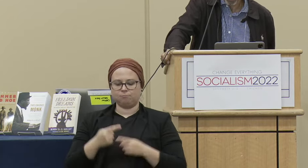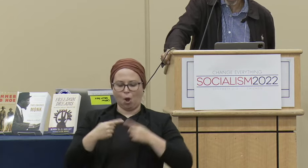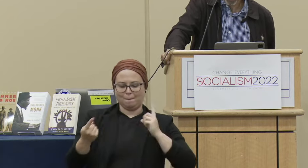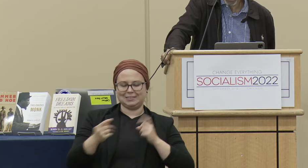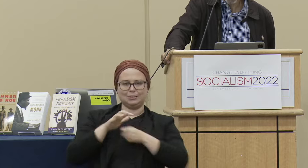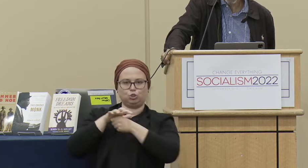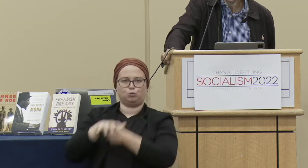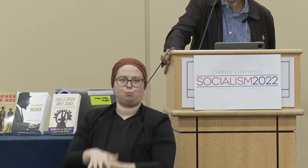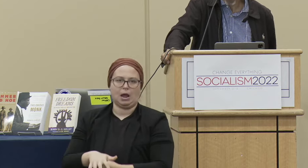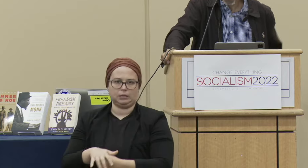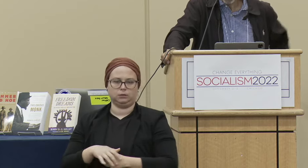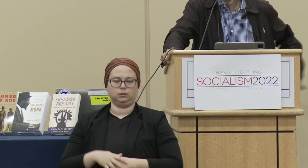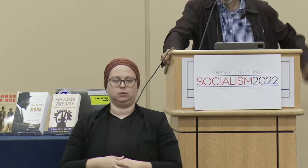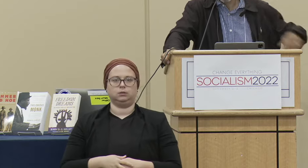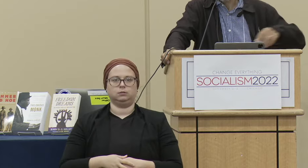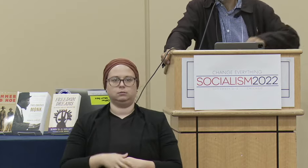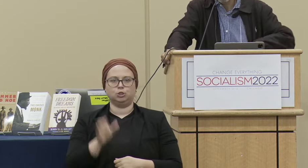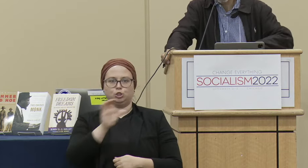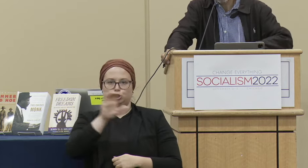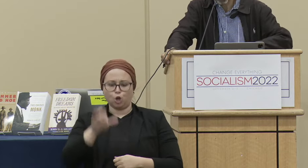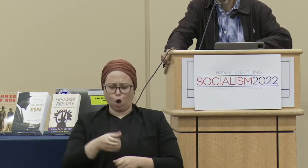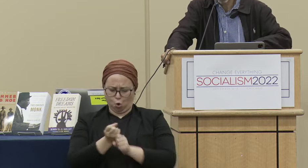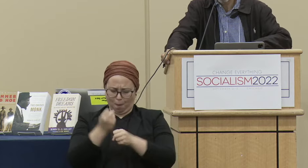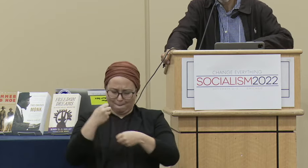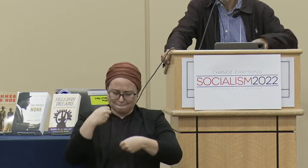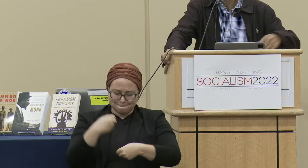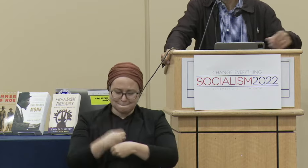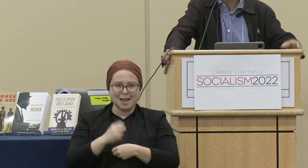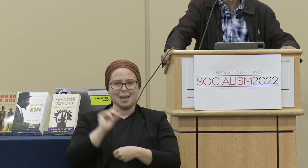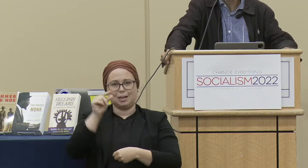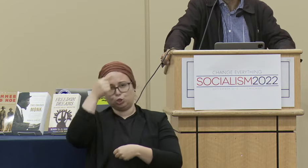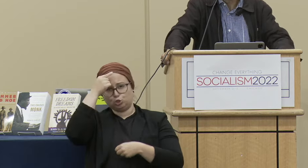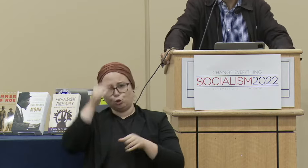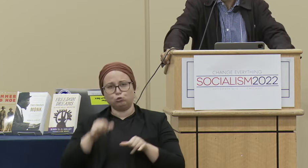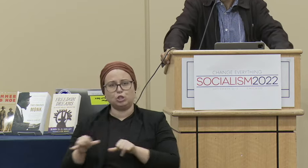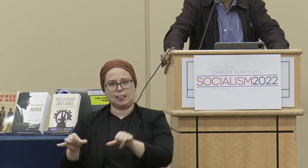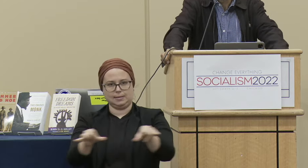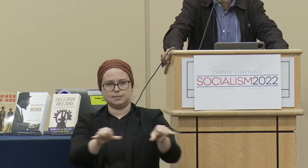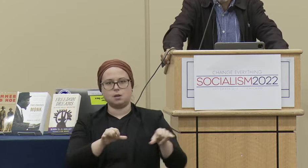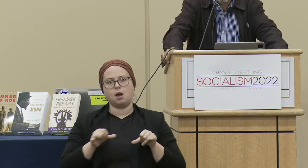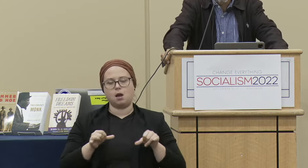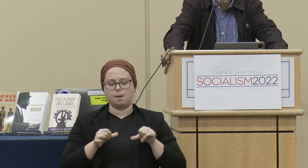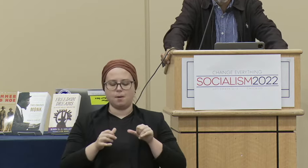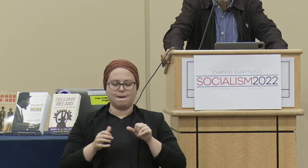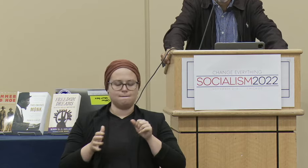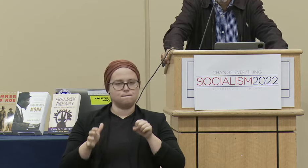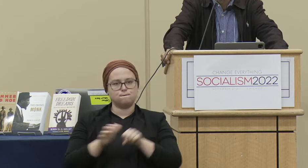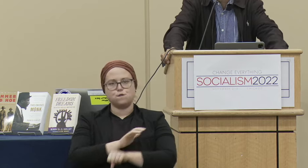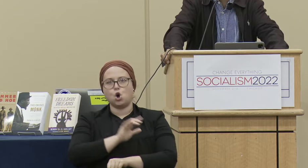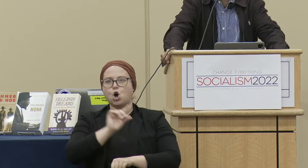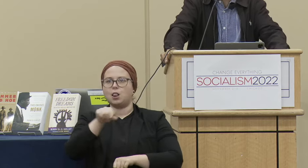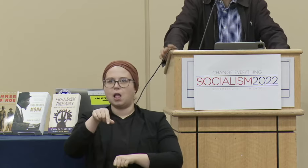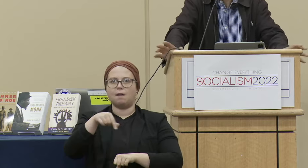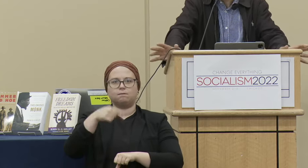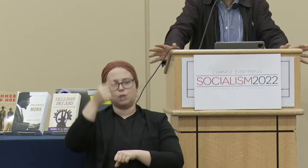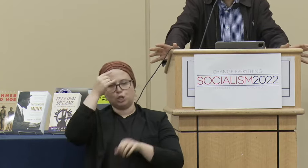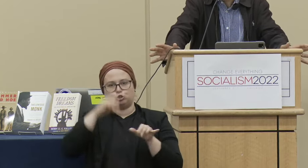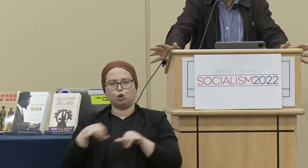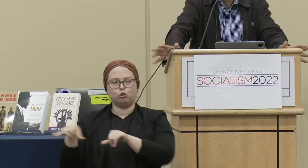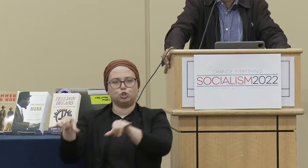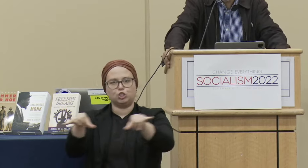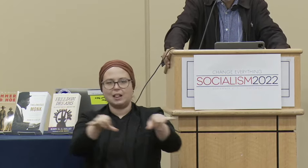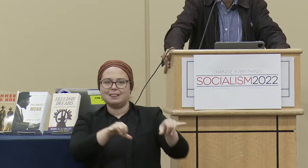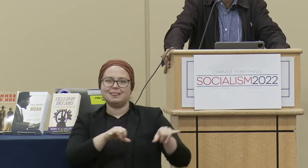part, to suppress opposition. And Chicago makes socialism.